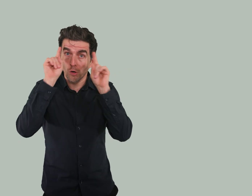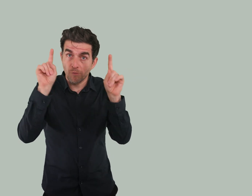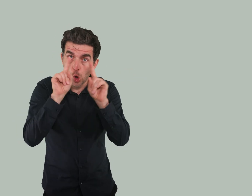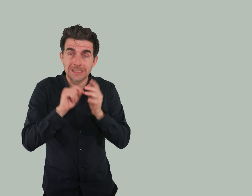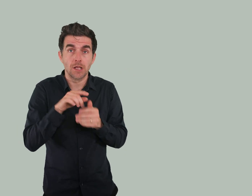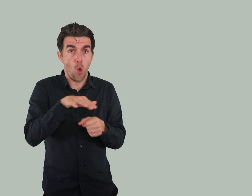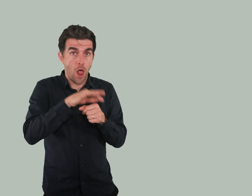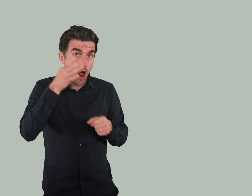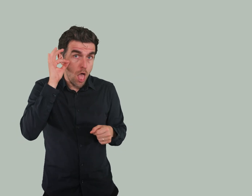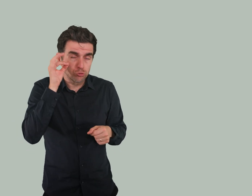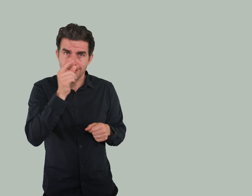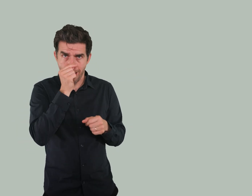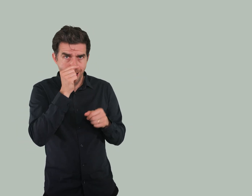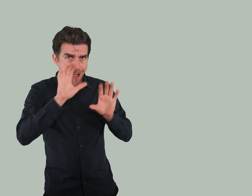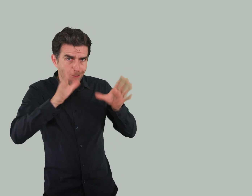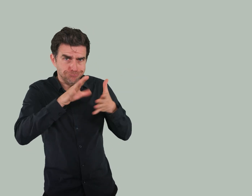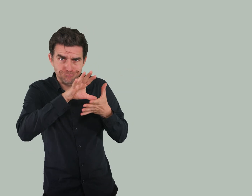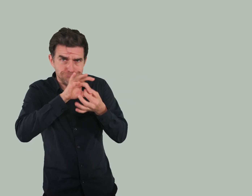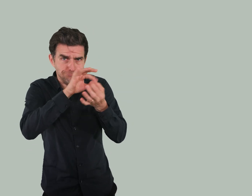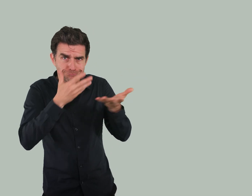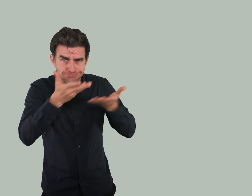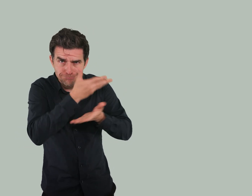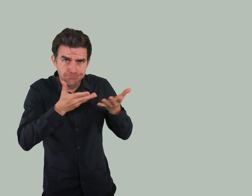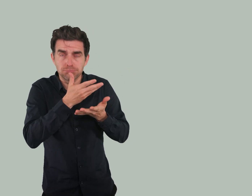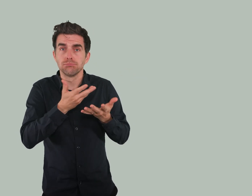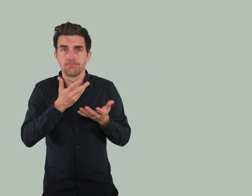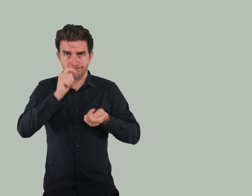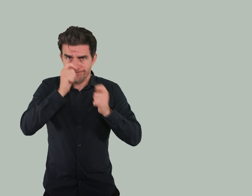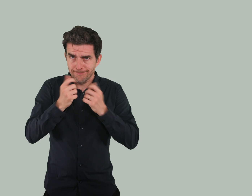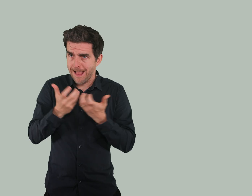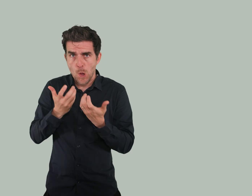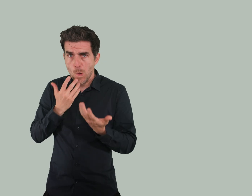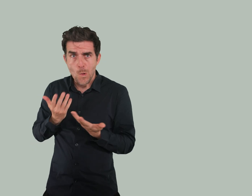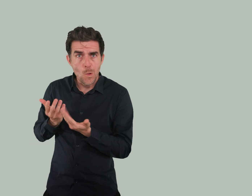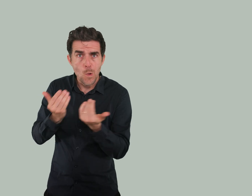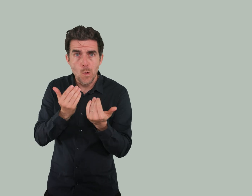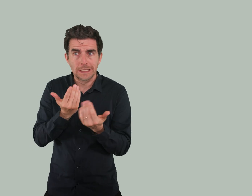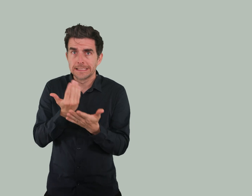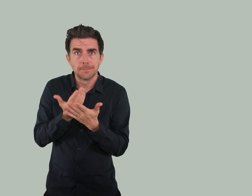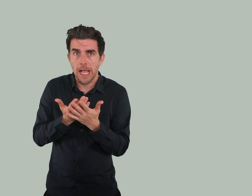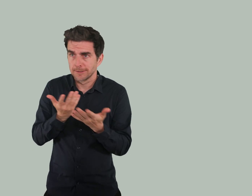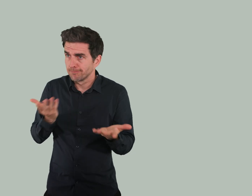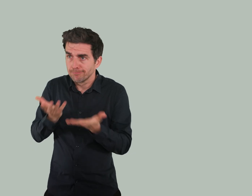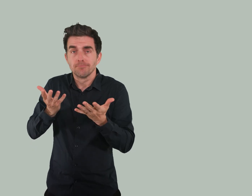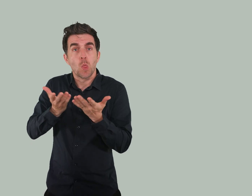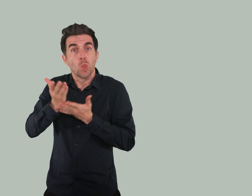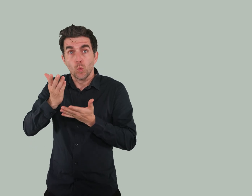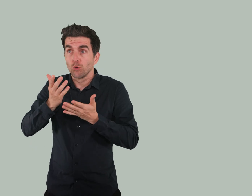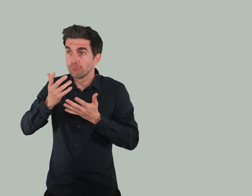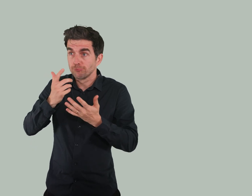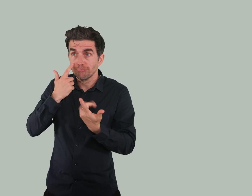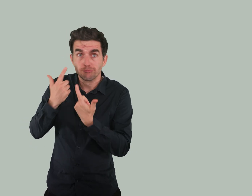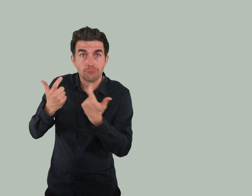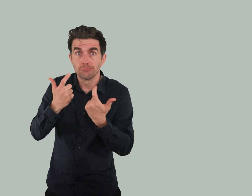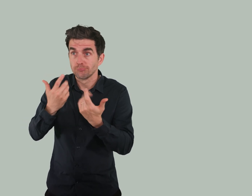universities and local councils can shape demand through procurement,